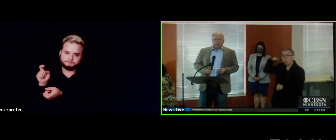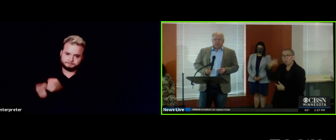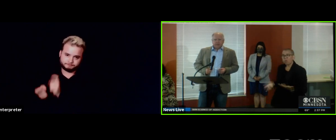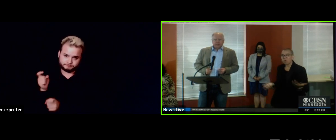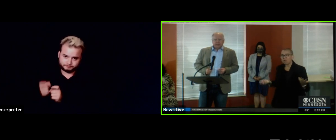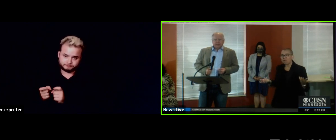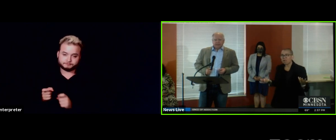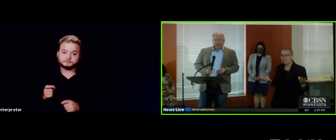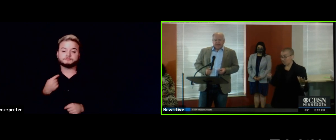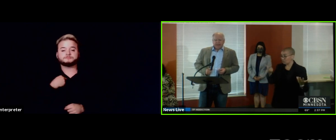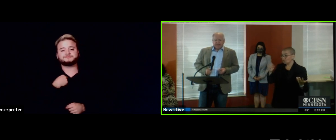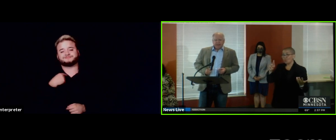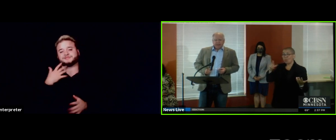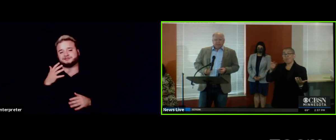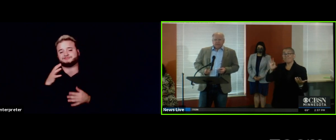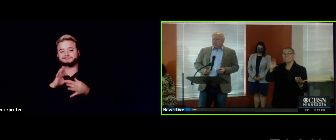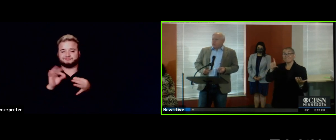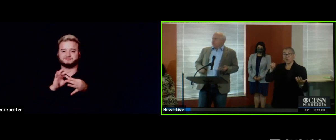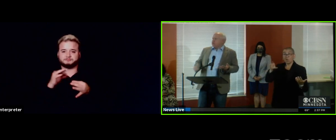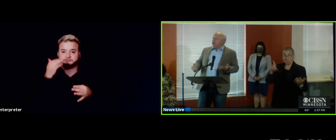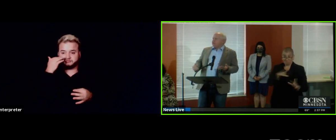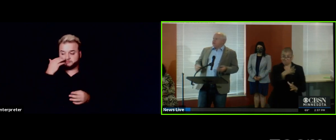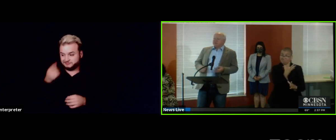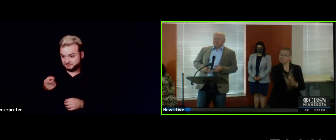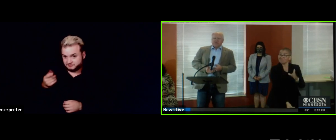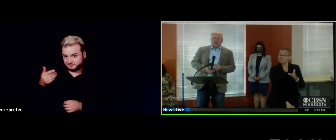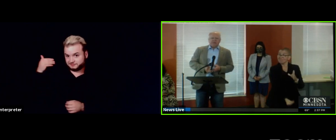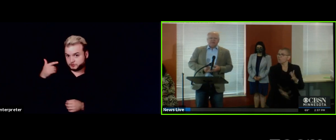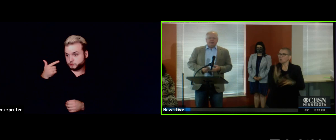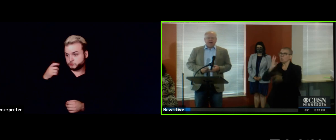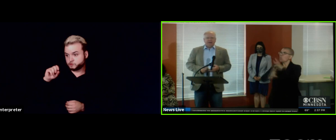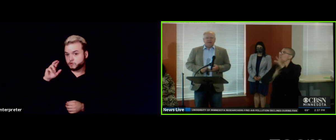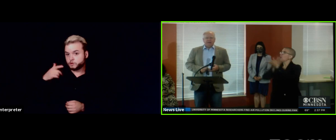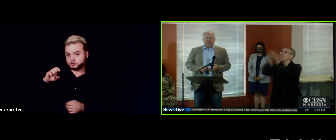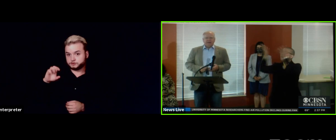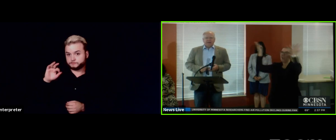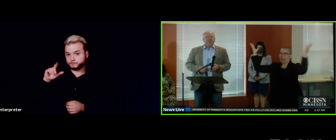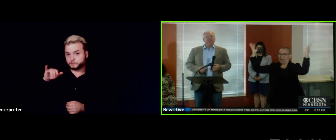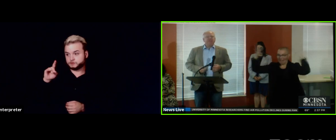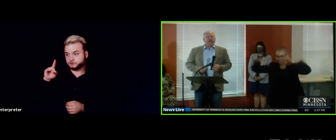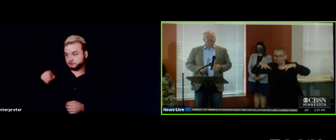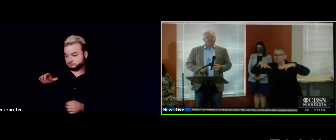Floyd's that the world was watching us is seeing how we responded. 11 states have moved